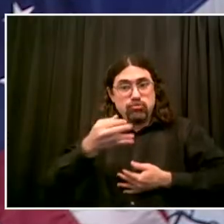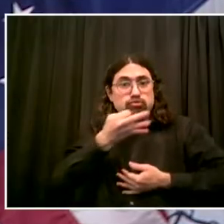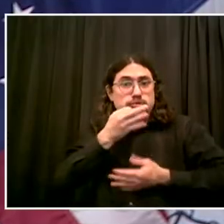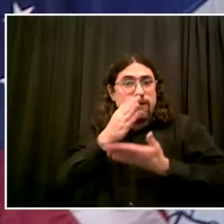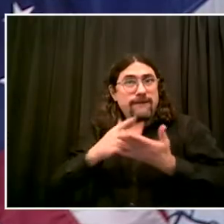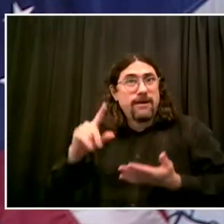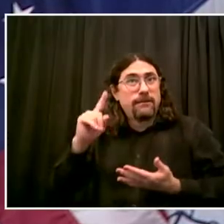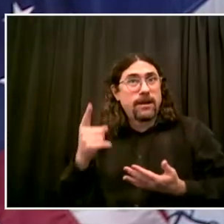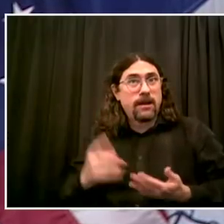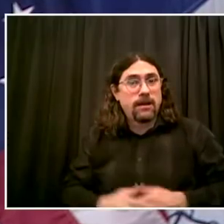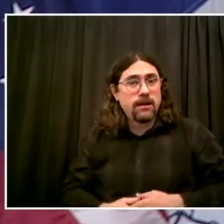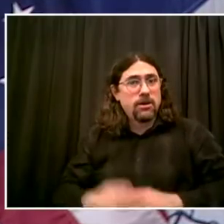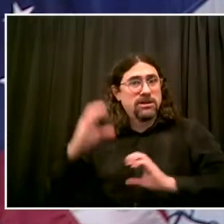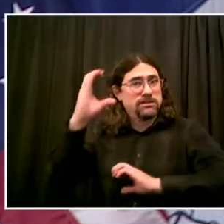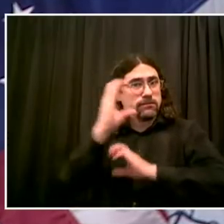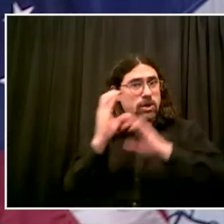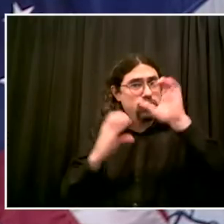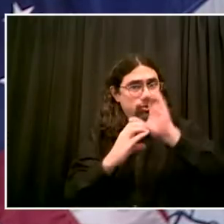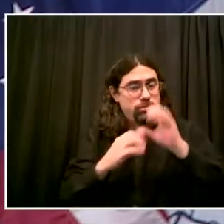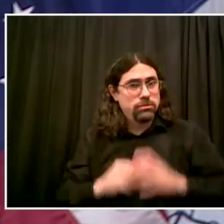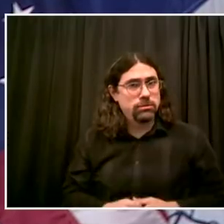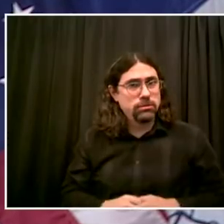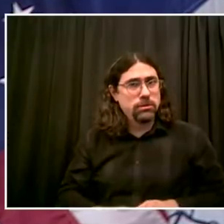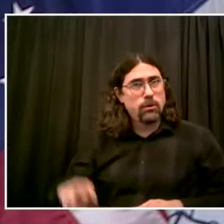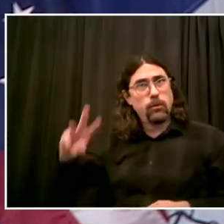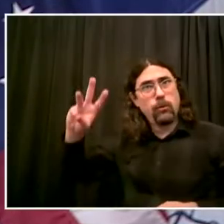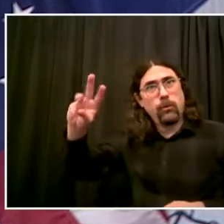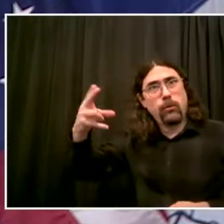FOLLOW THE RULES AND START IN PHASE 1. CONSTRUCTION AND MANUFACTURING,